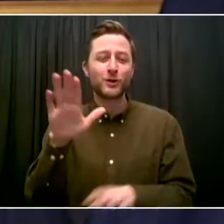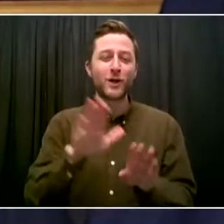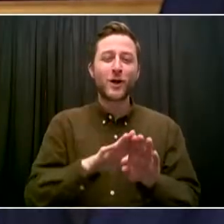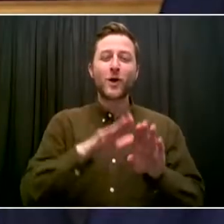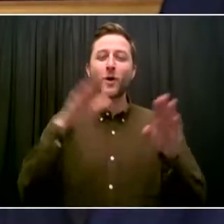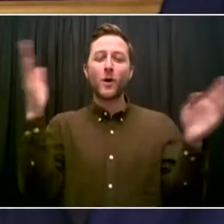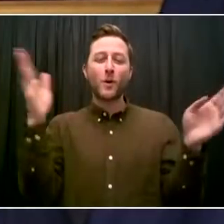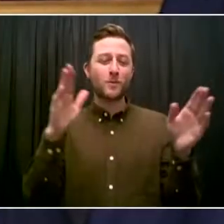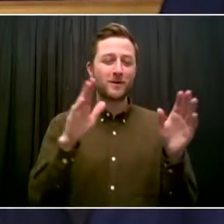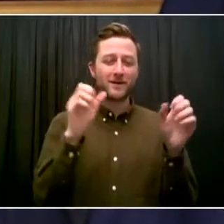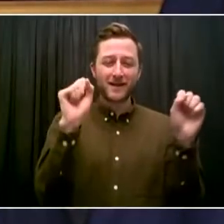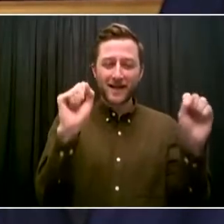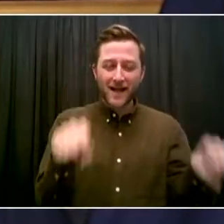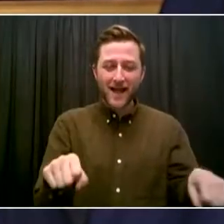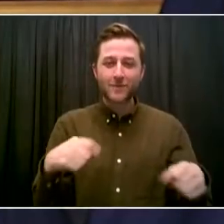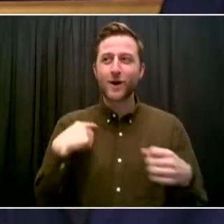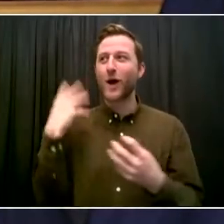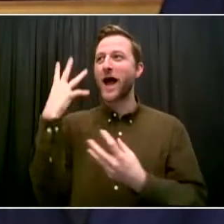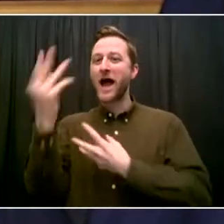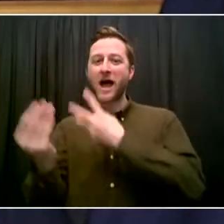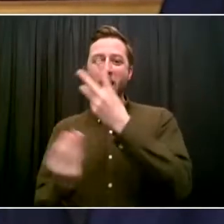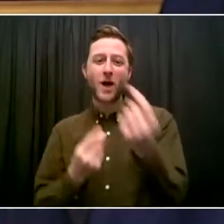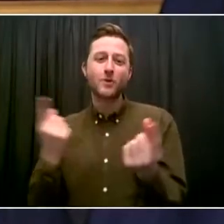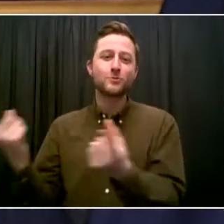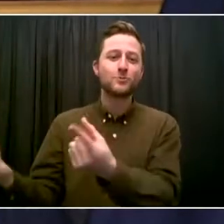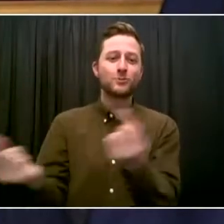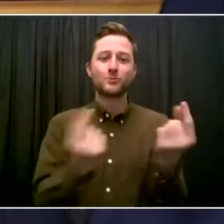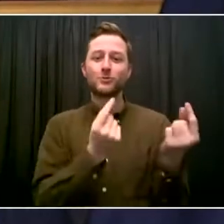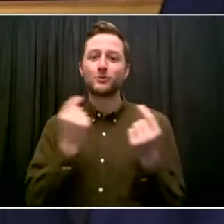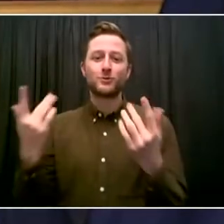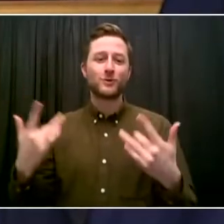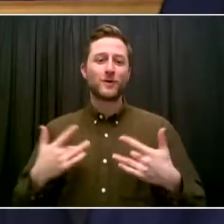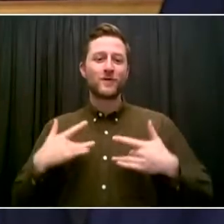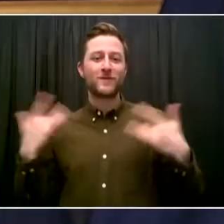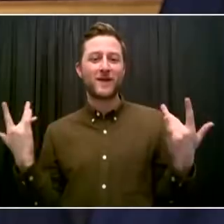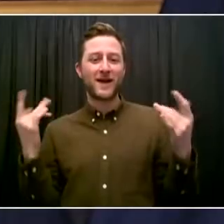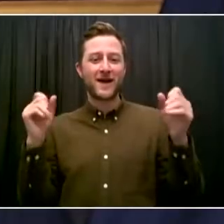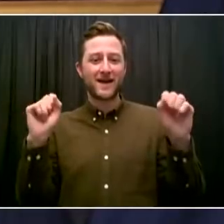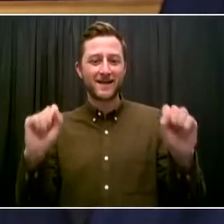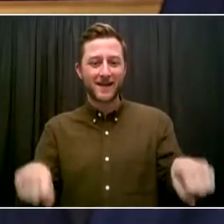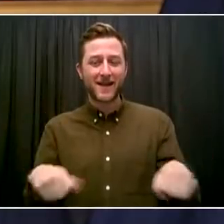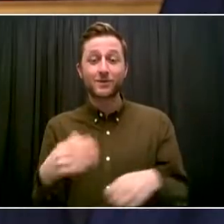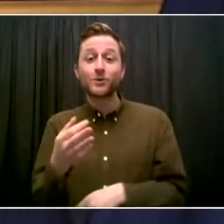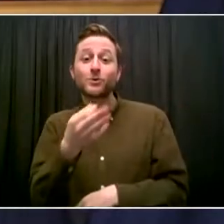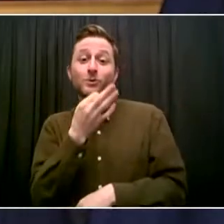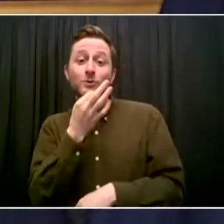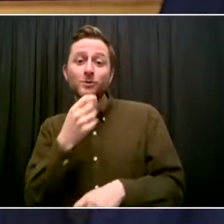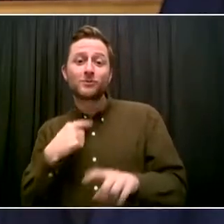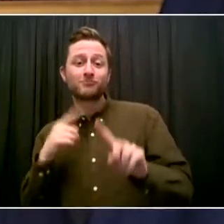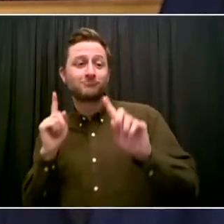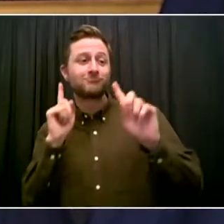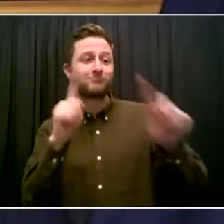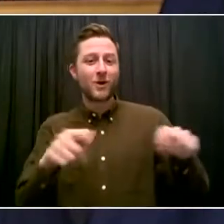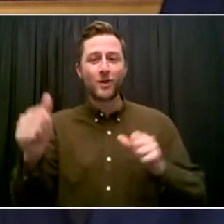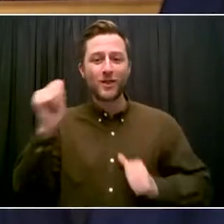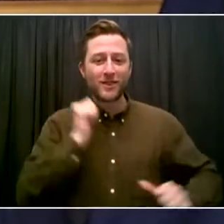ALLOWS US TO KEEP THE CITY MOVING FORWARD AND TO DO THE THINGS WE WANT TO DO. DURING